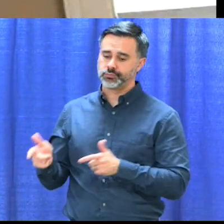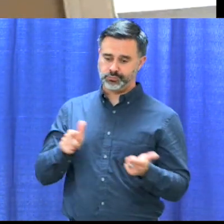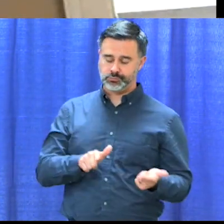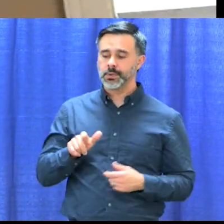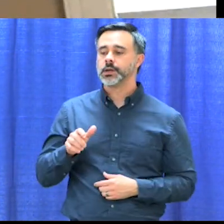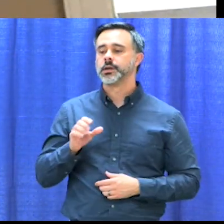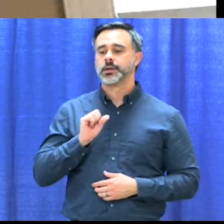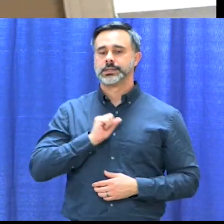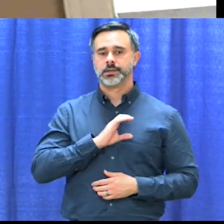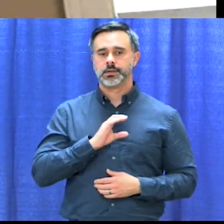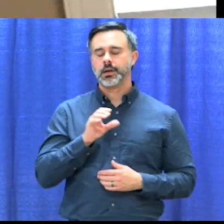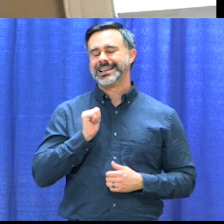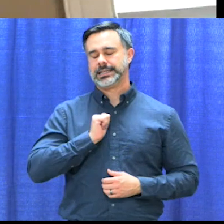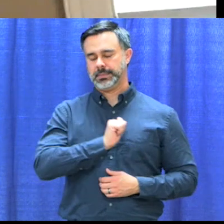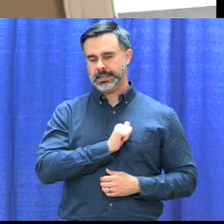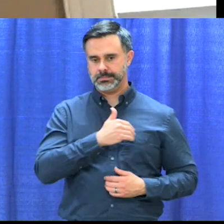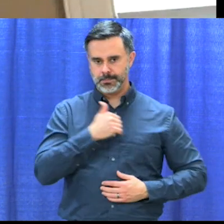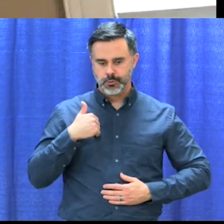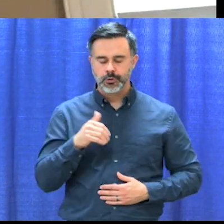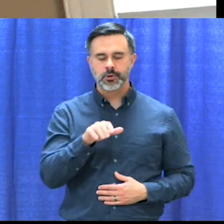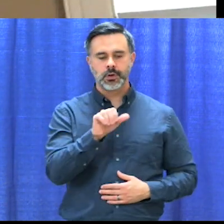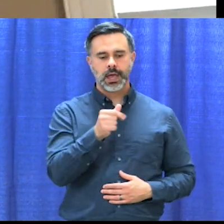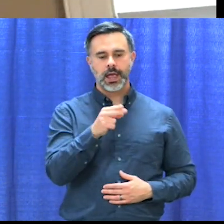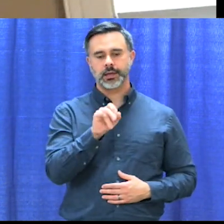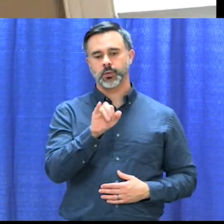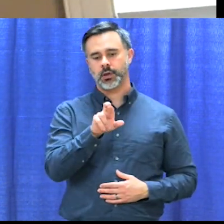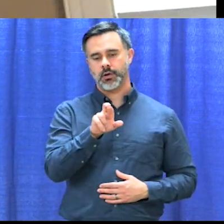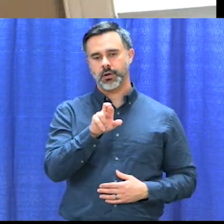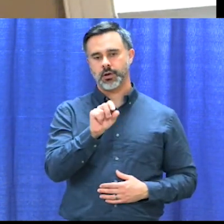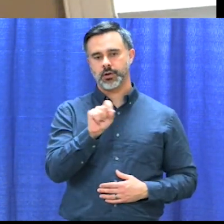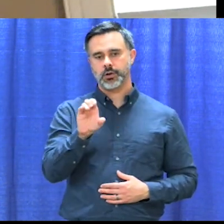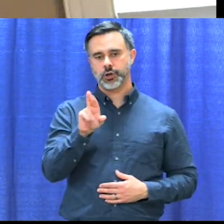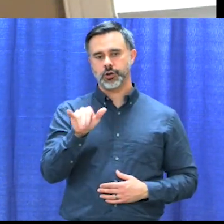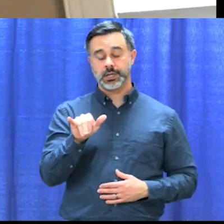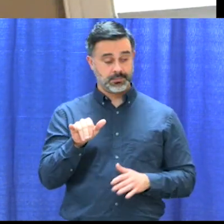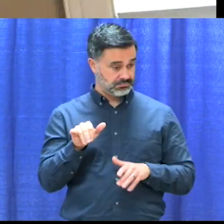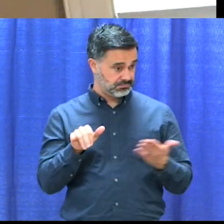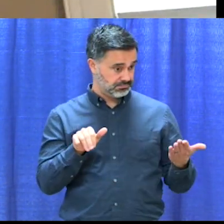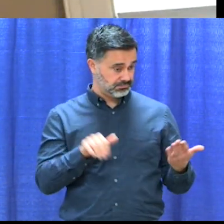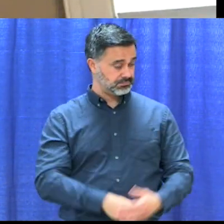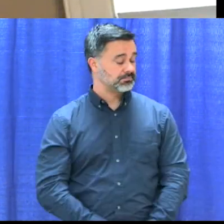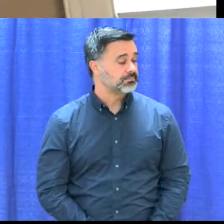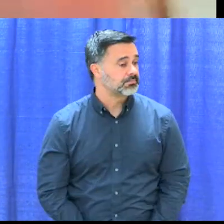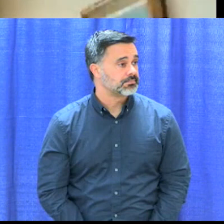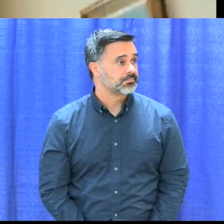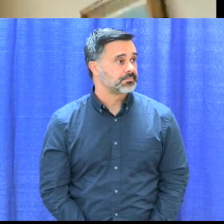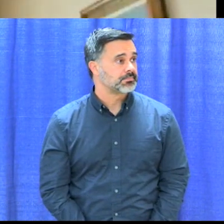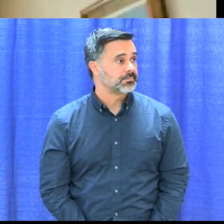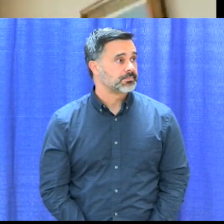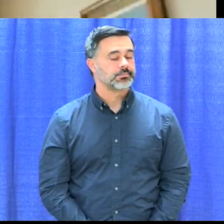[Aguiar Curry speaking] Trying to get unmuted here.